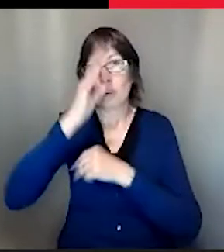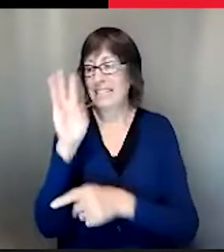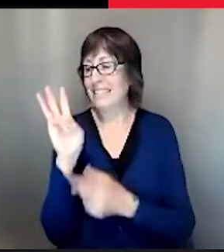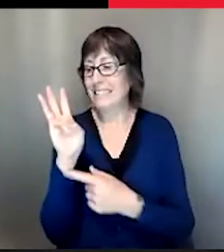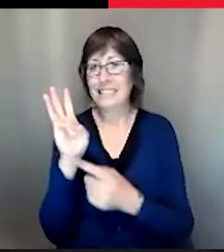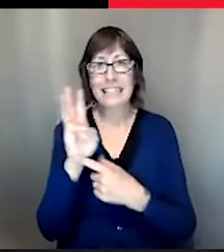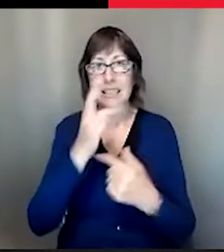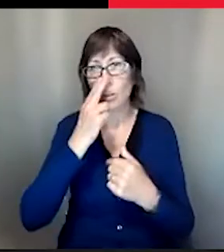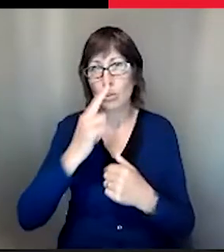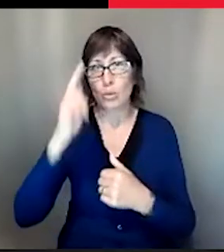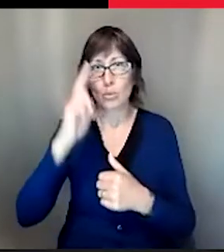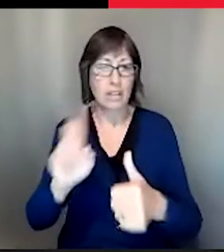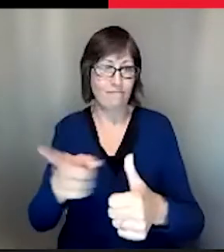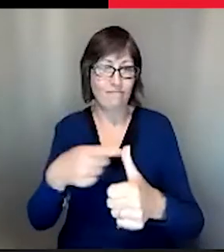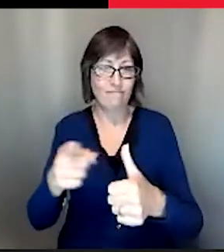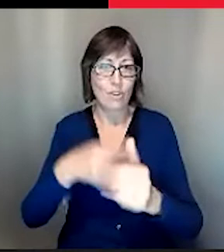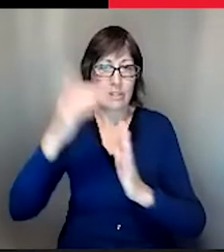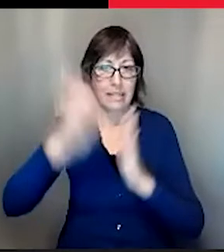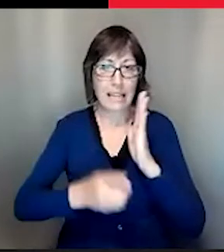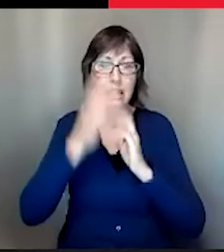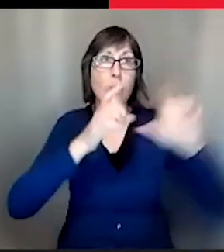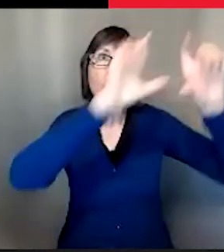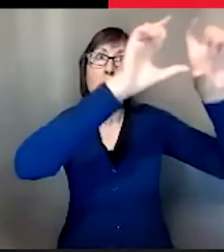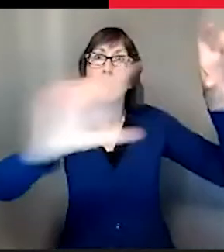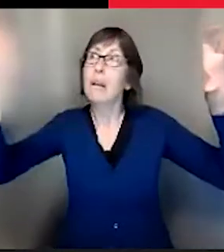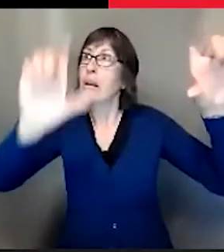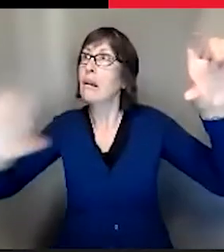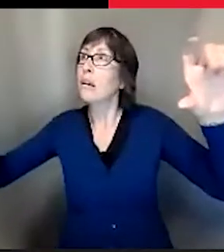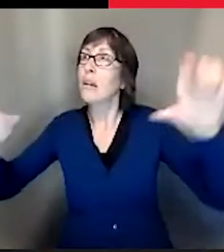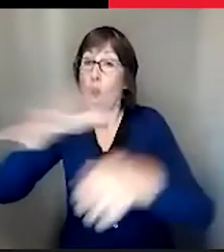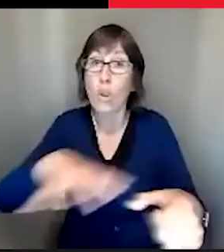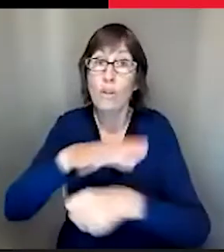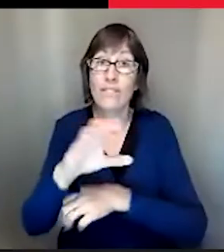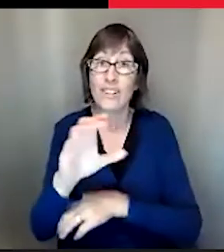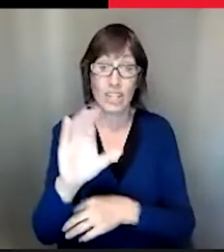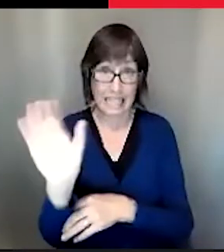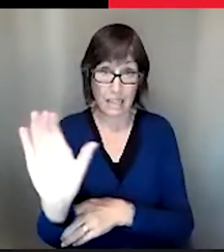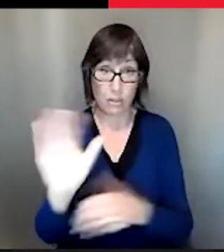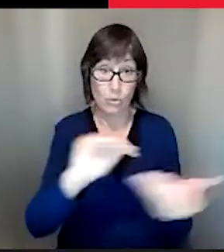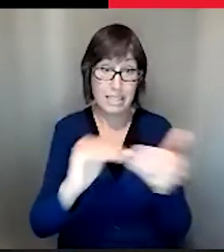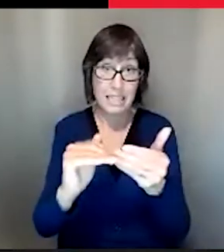on banners across the city for approximately one year.